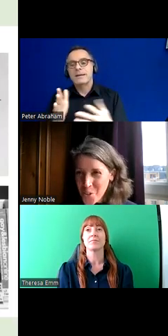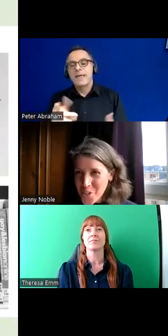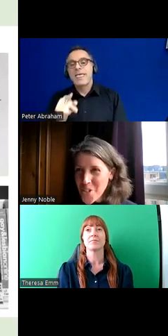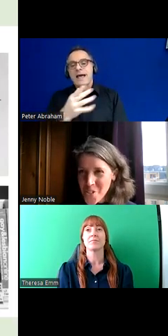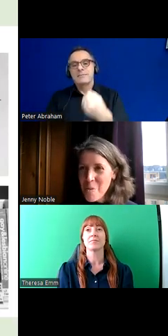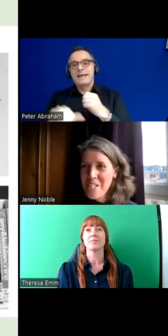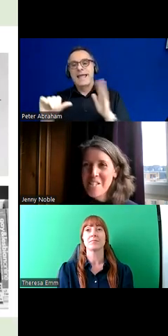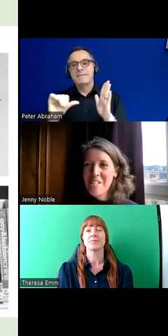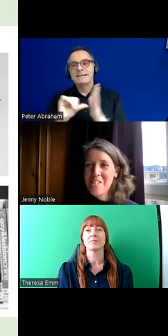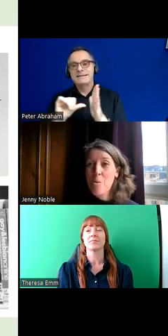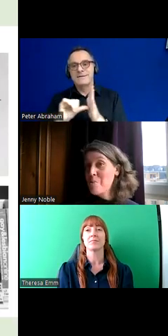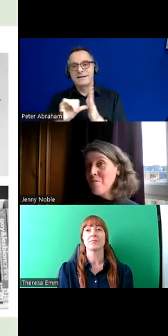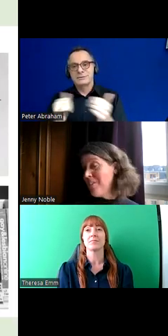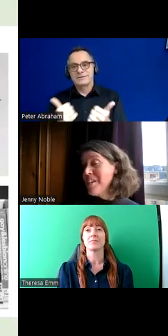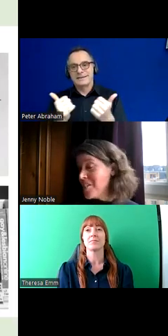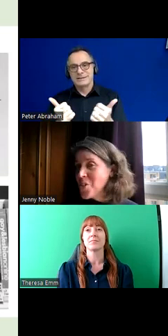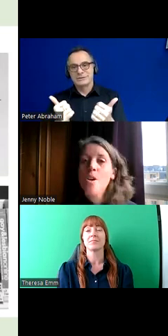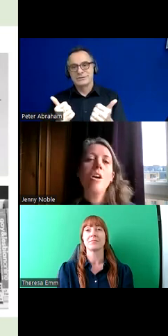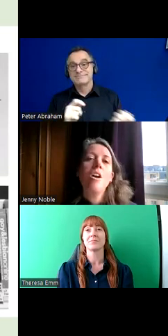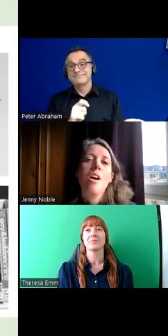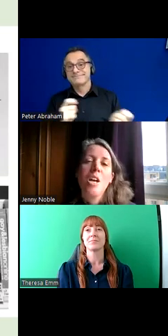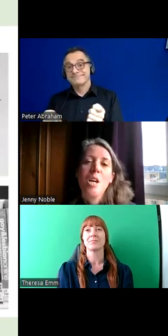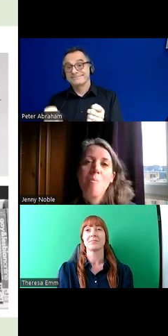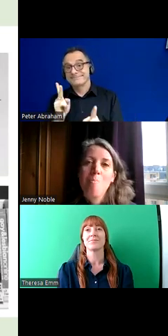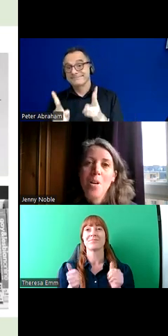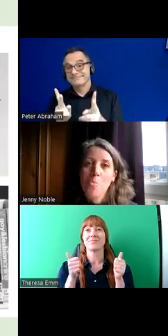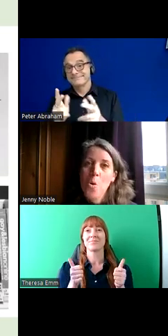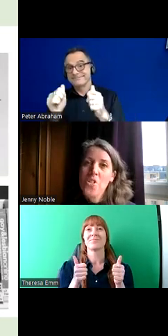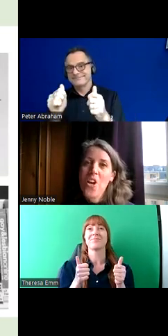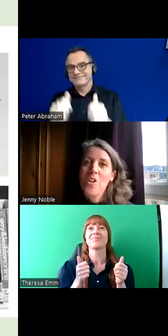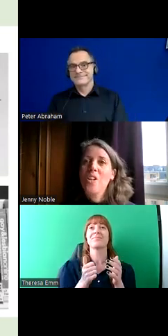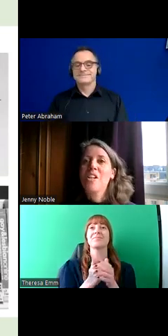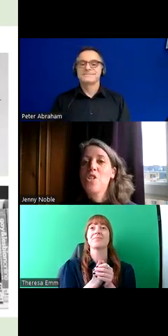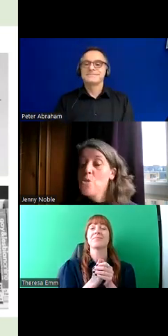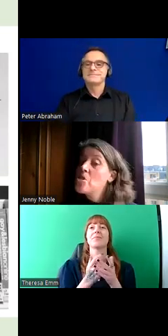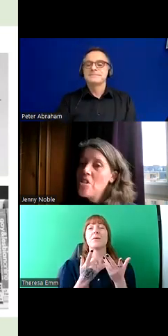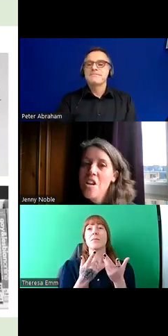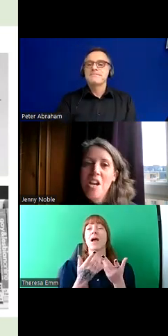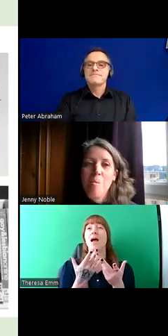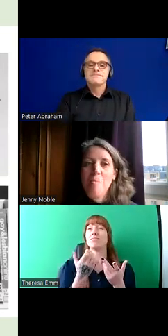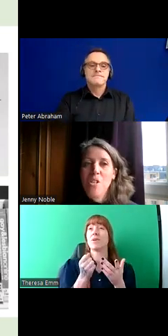difficult to complete, to the point we' have liked it to - but there was an online resource,